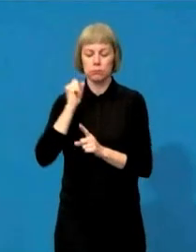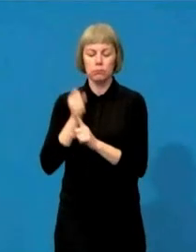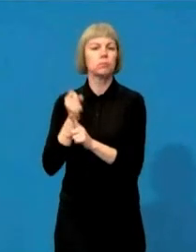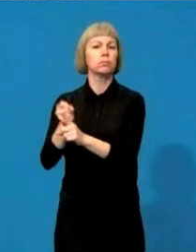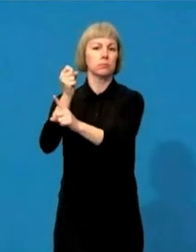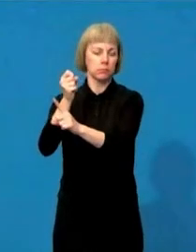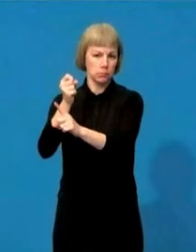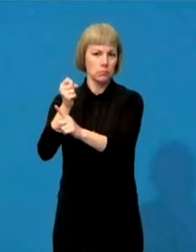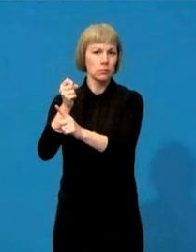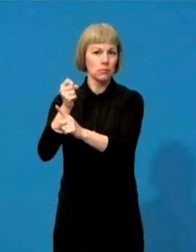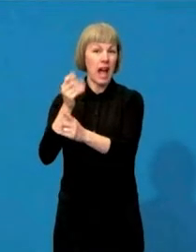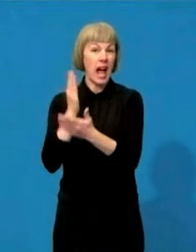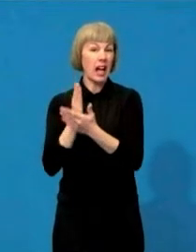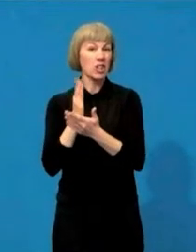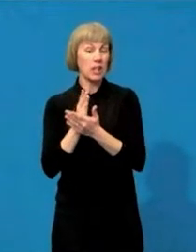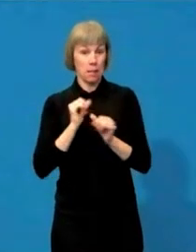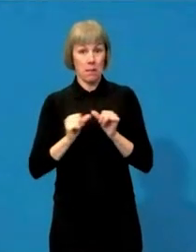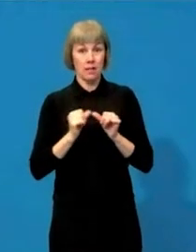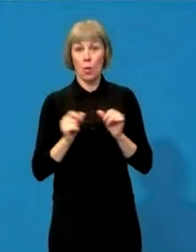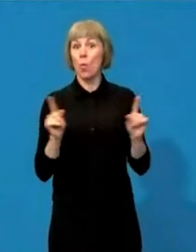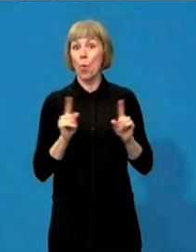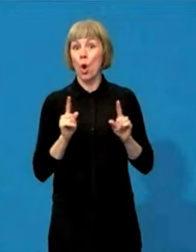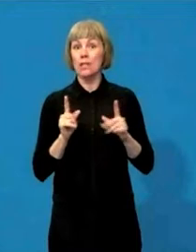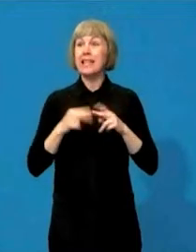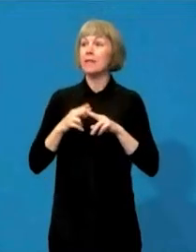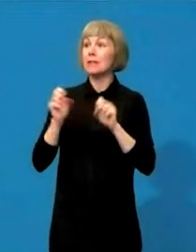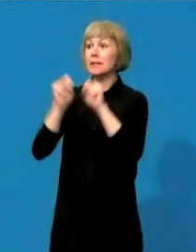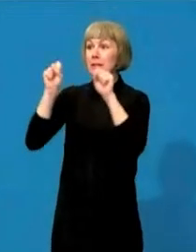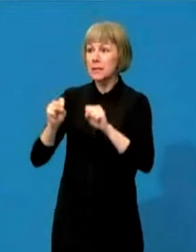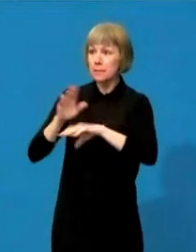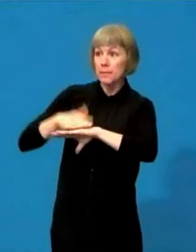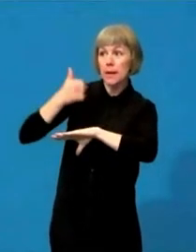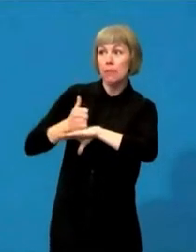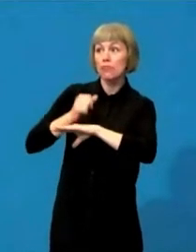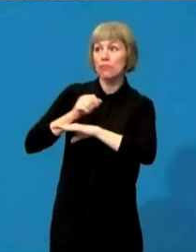most probably could, if it was set up properly and operating well, could support